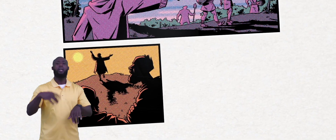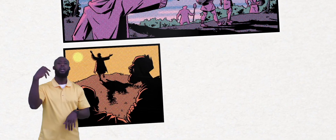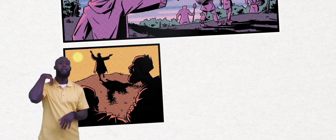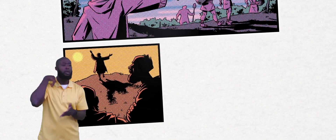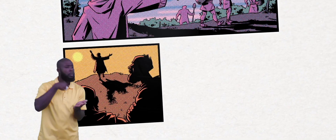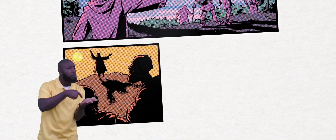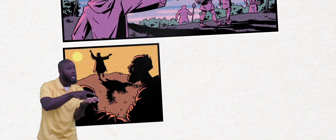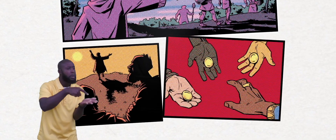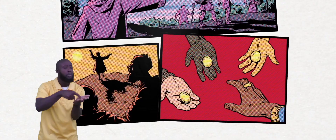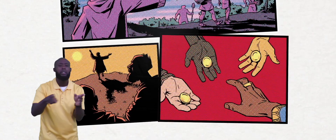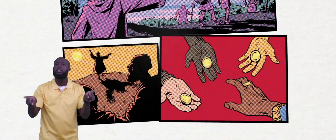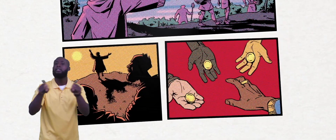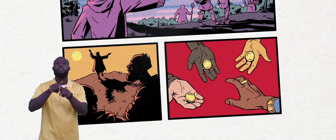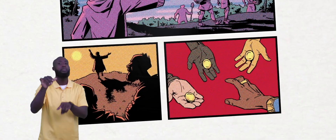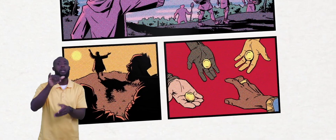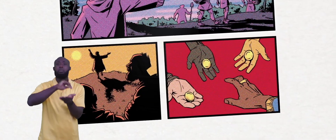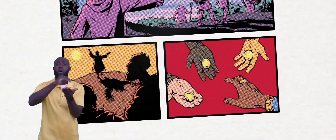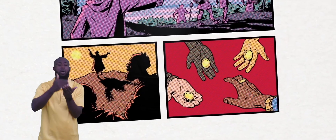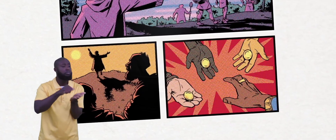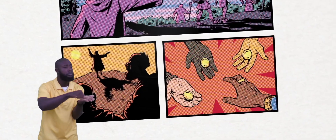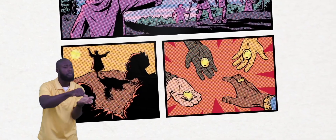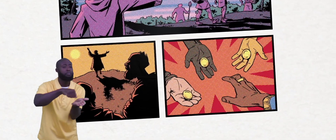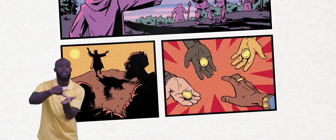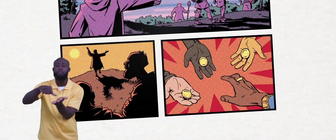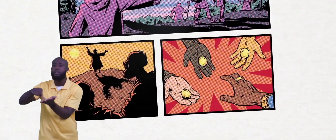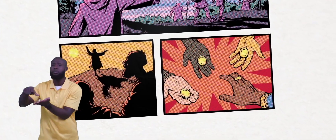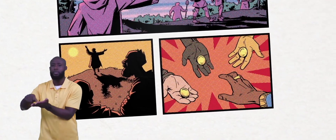And when it was time to pay everyone, he paid them all the same wage.